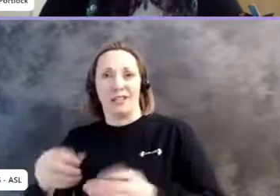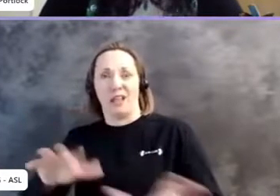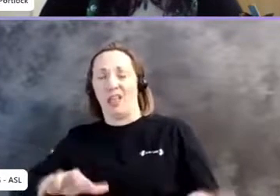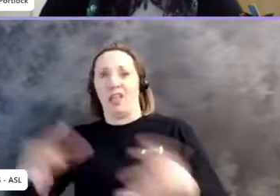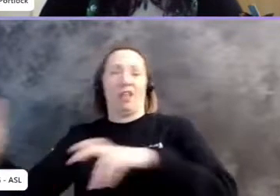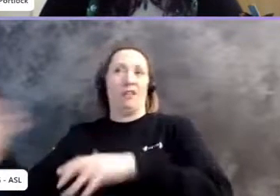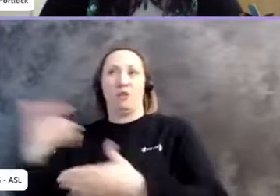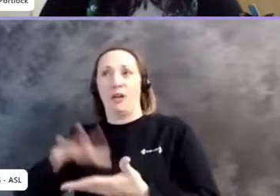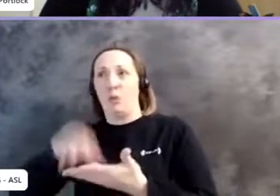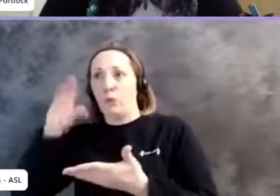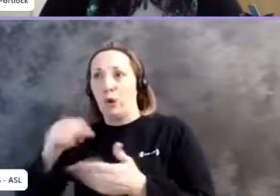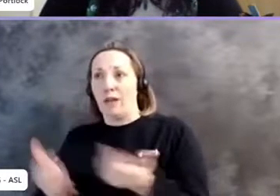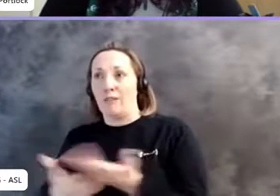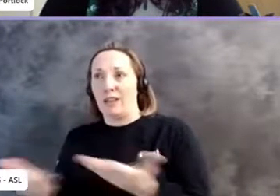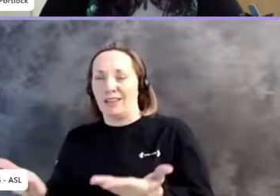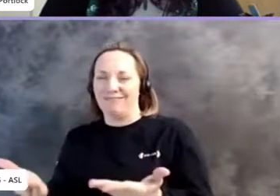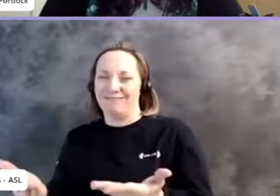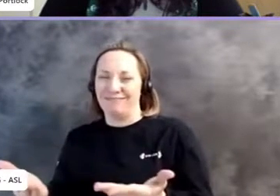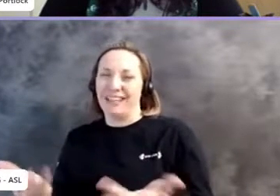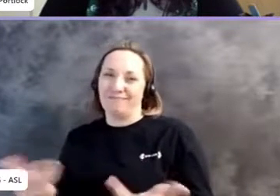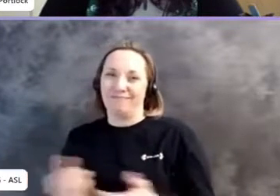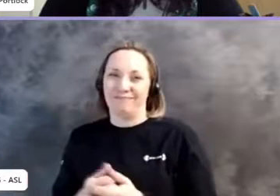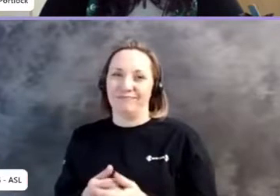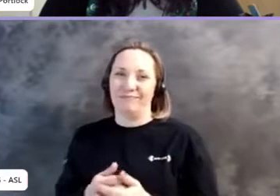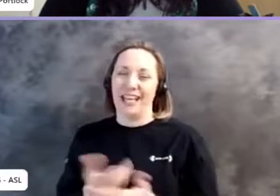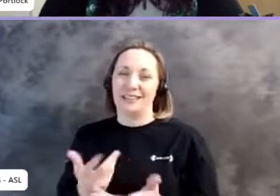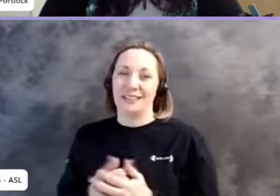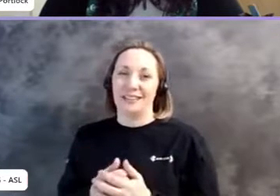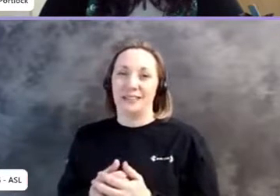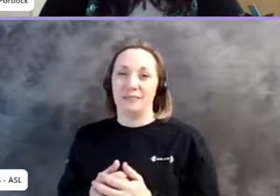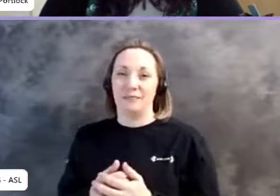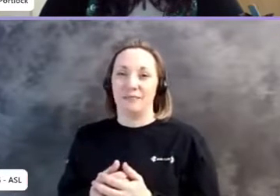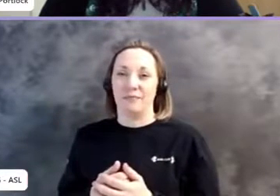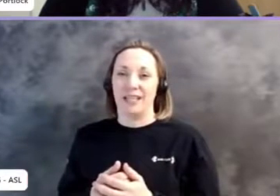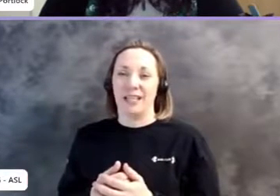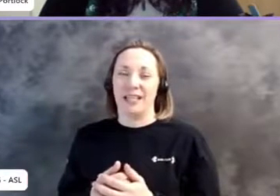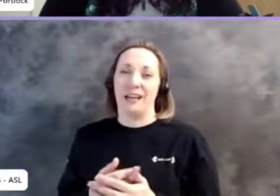have to stop all processes for two or three weeks, and